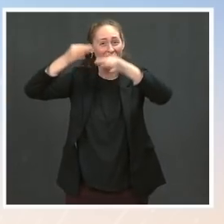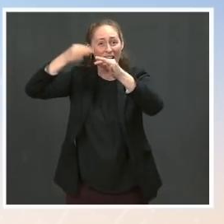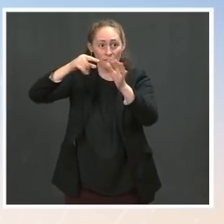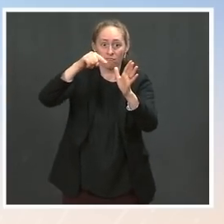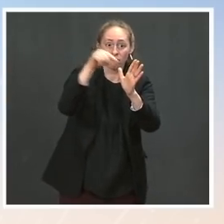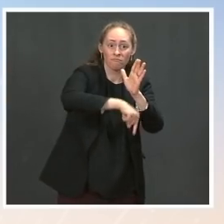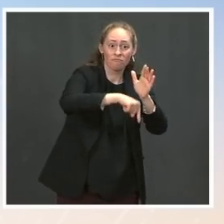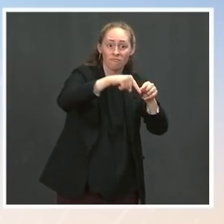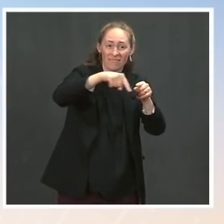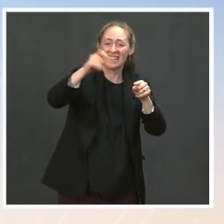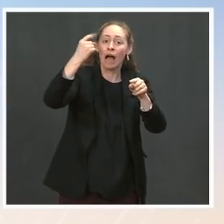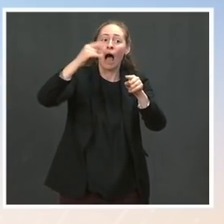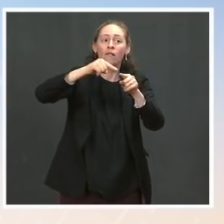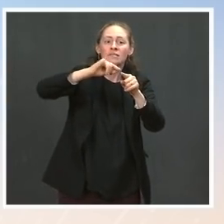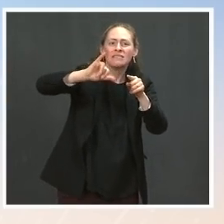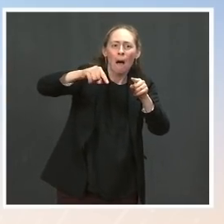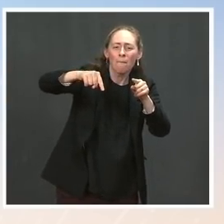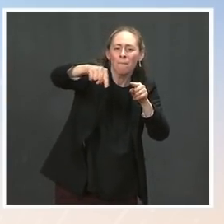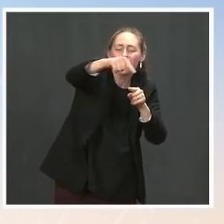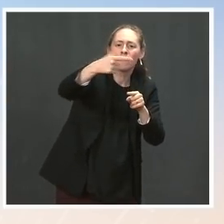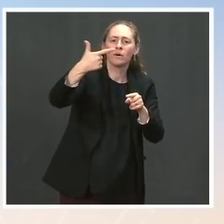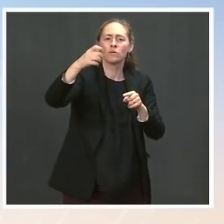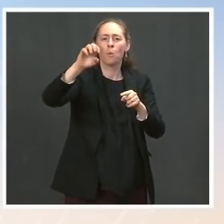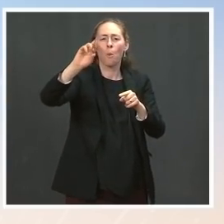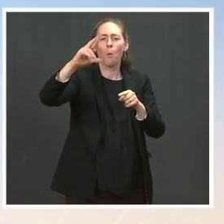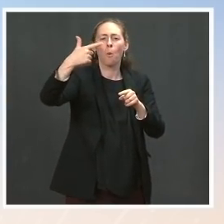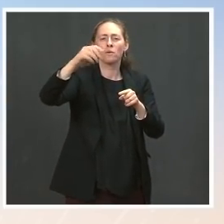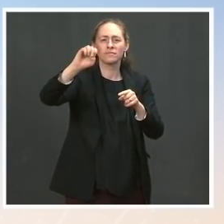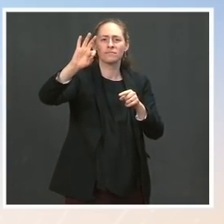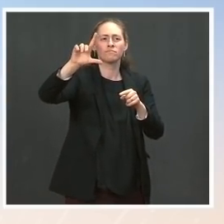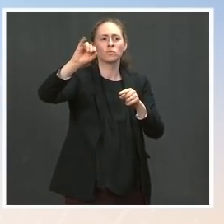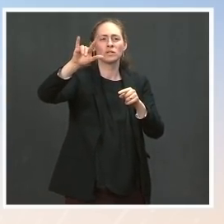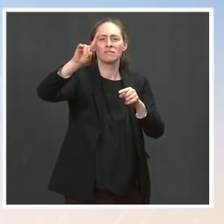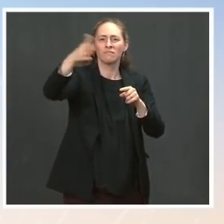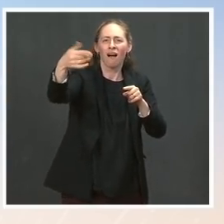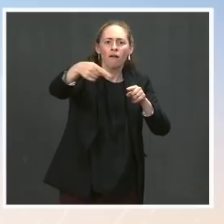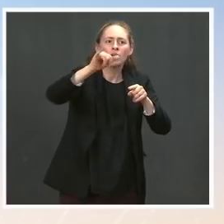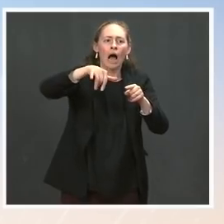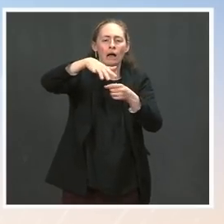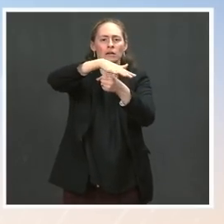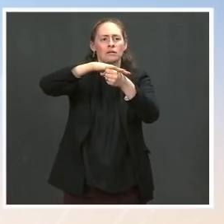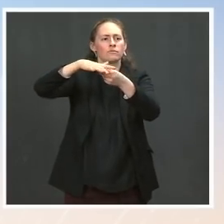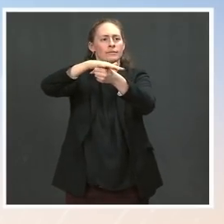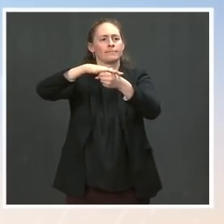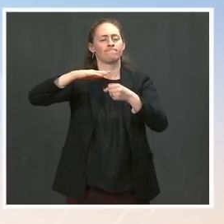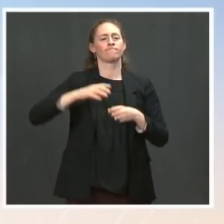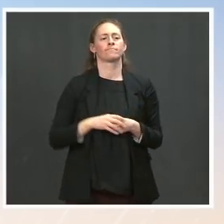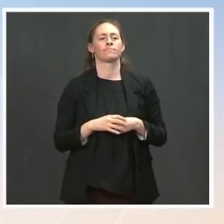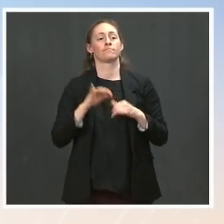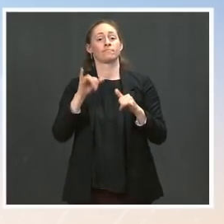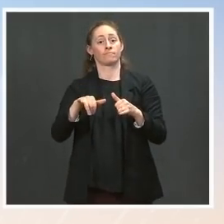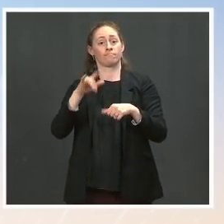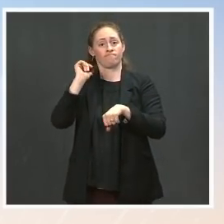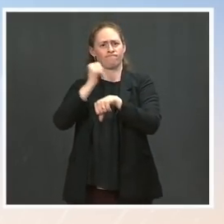In terms of the police commission, we have been in very close contact over the course of several months --